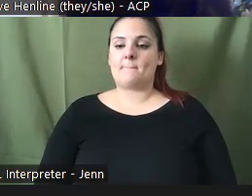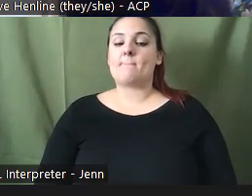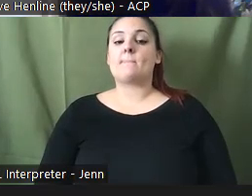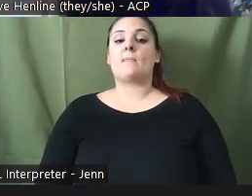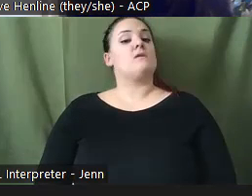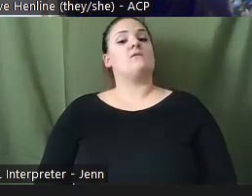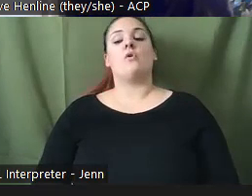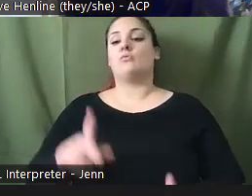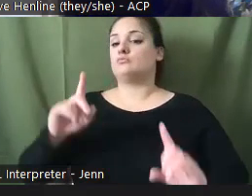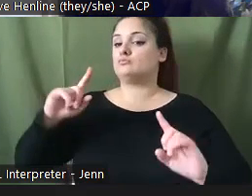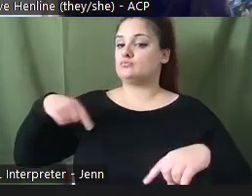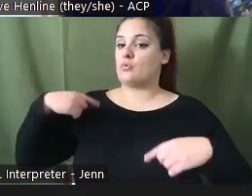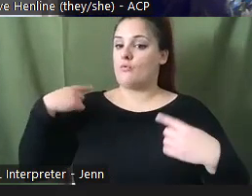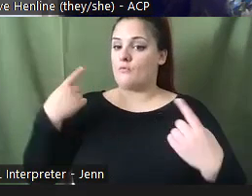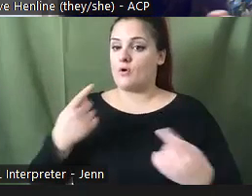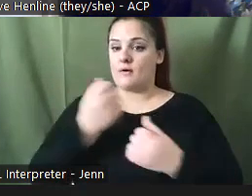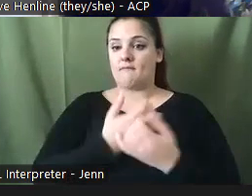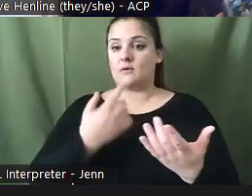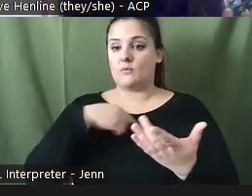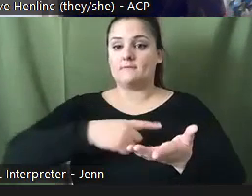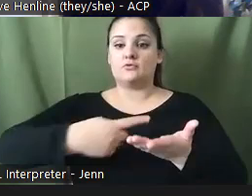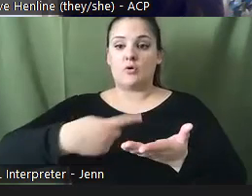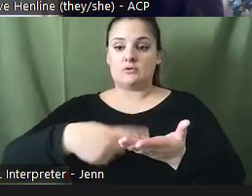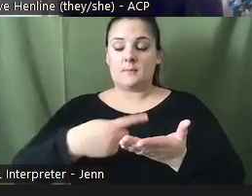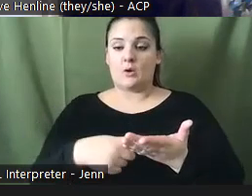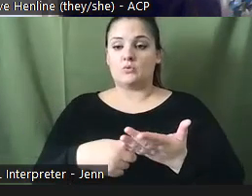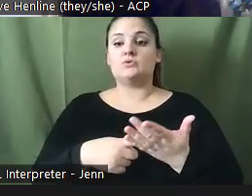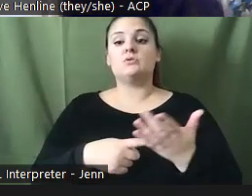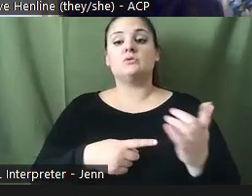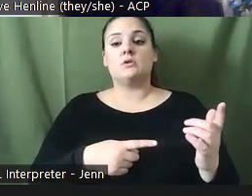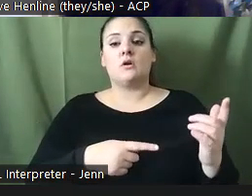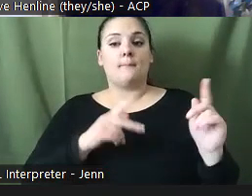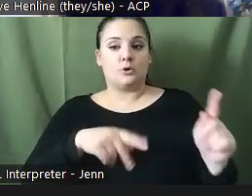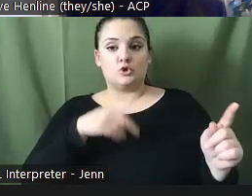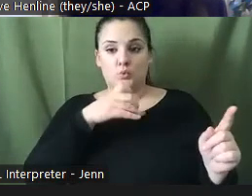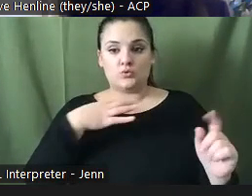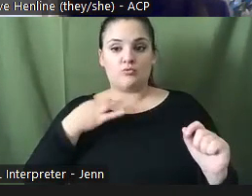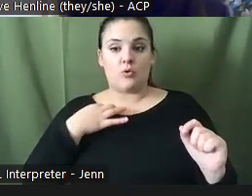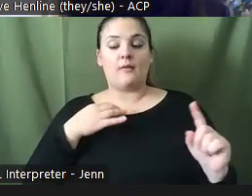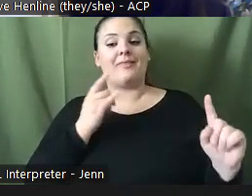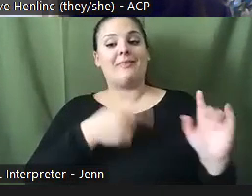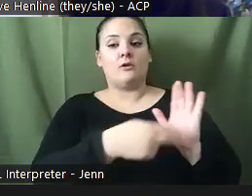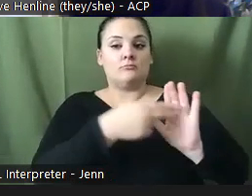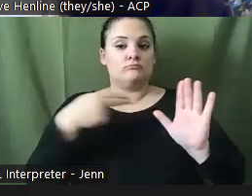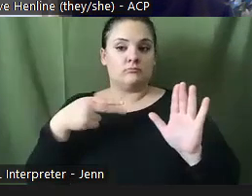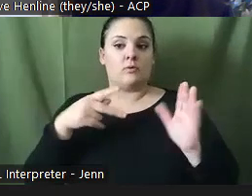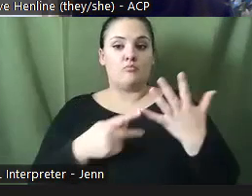so far with somebody enrolling, that person is the primary participant. That's the person who has